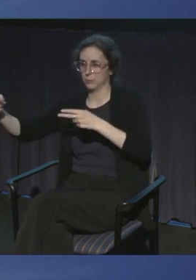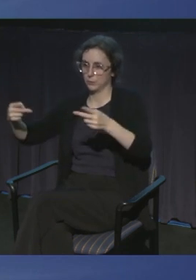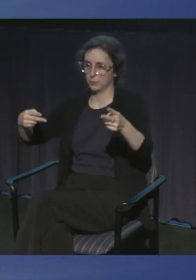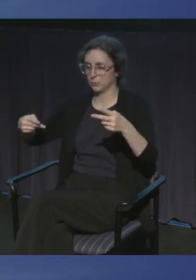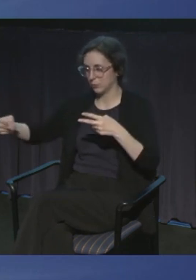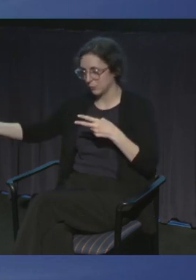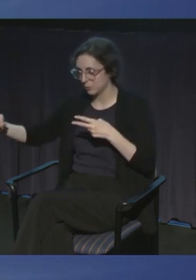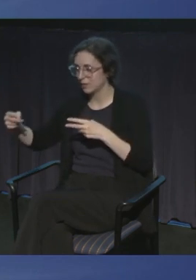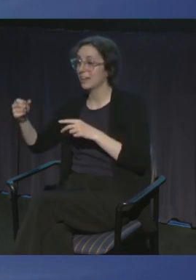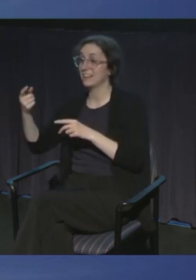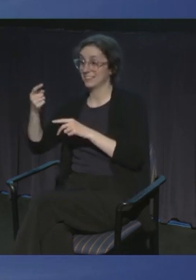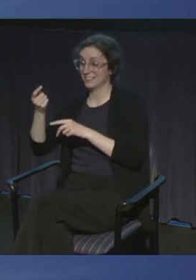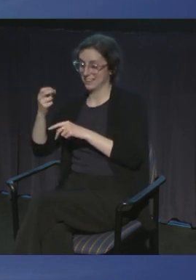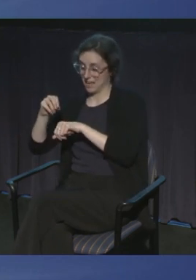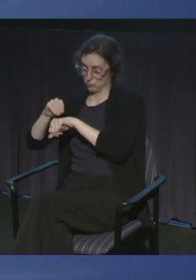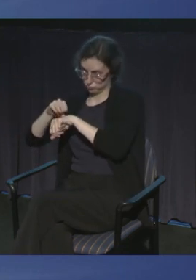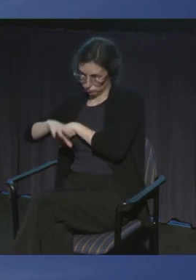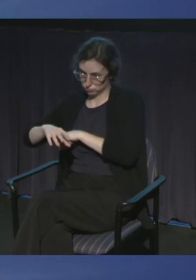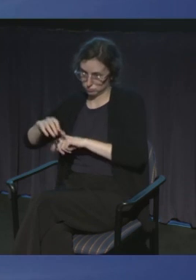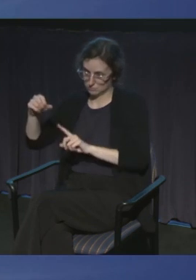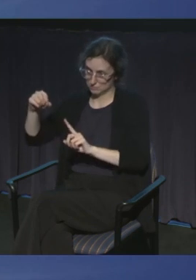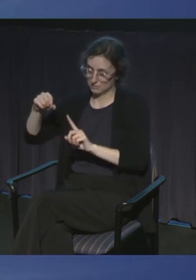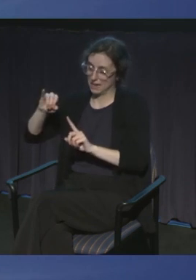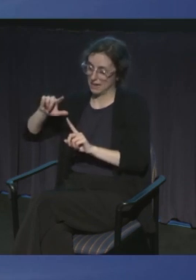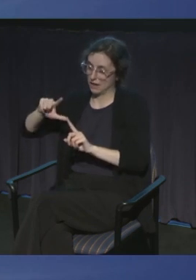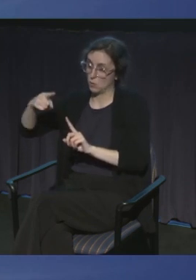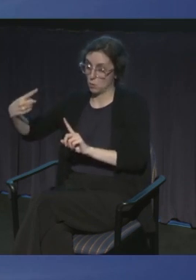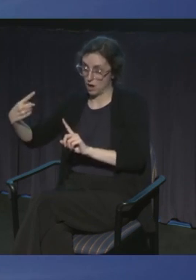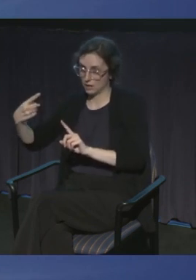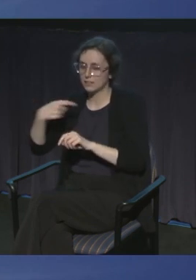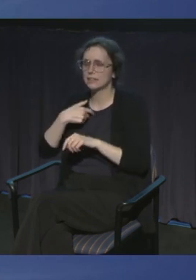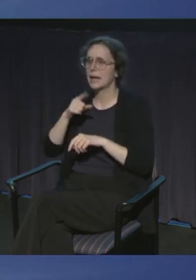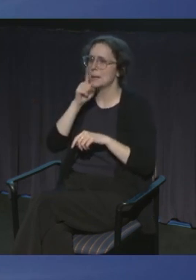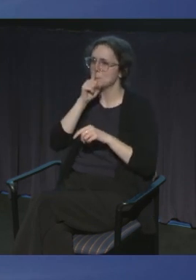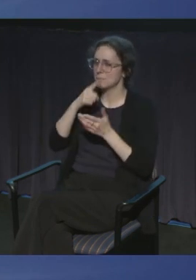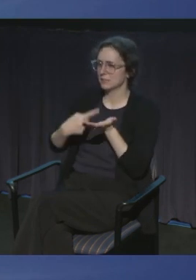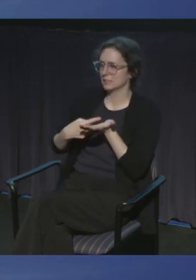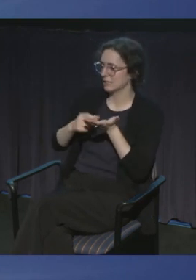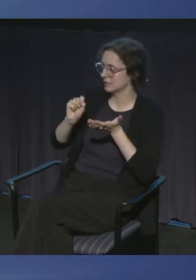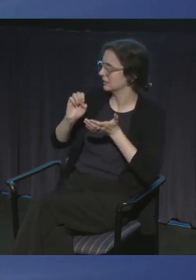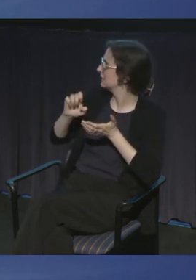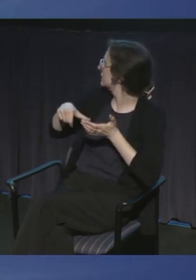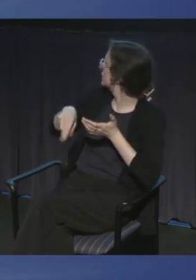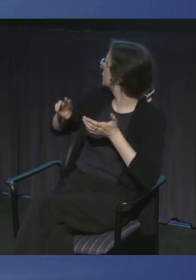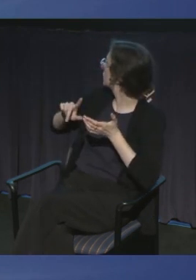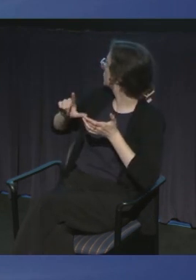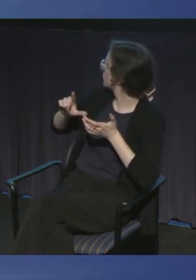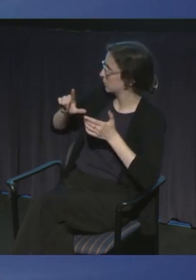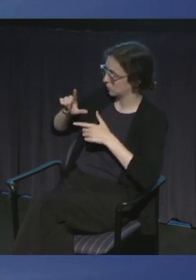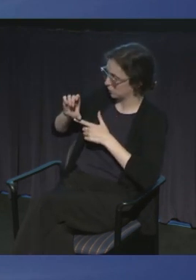AND SIGNAL 2. I DID NOT GET INTO THE SEQUELA OF ONCE YOU